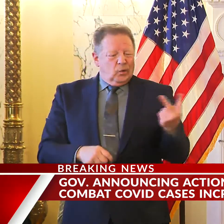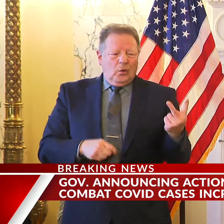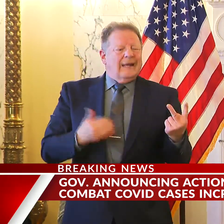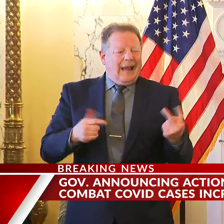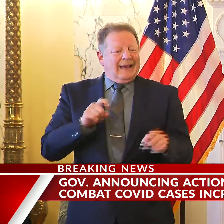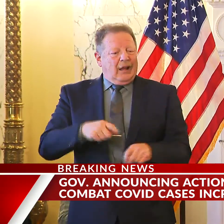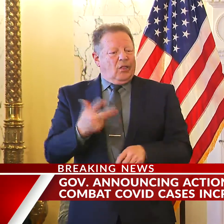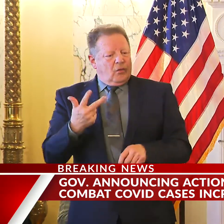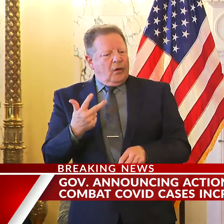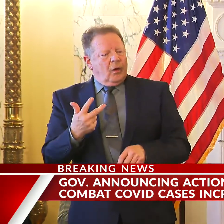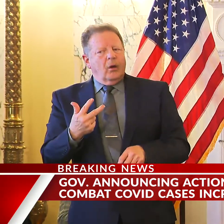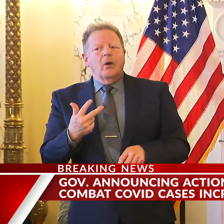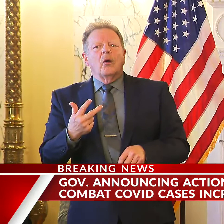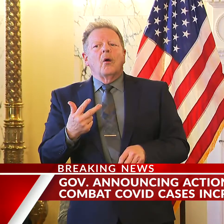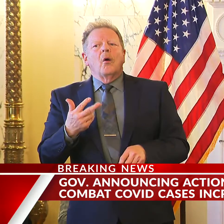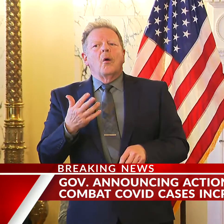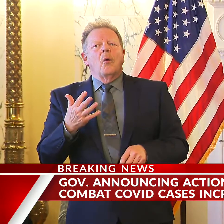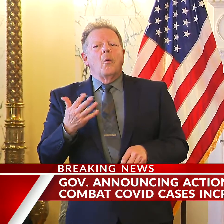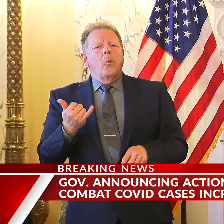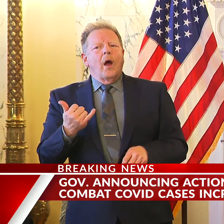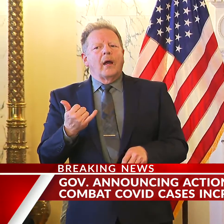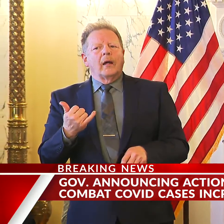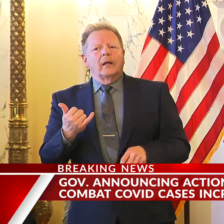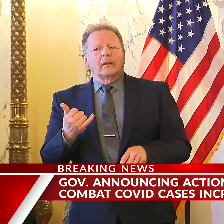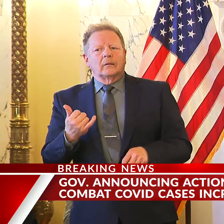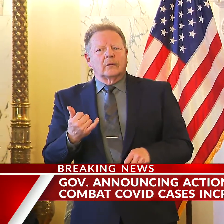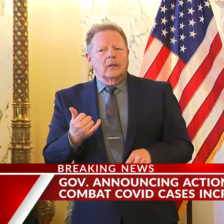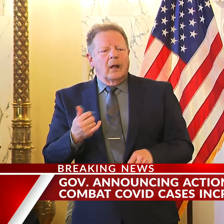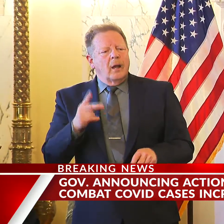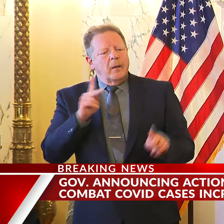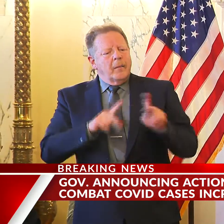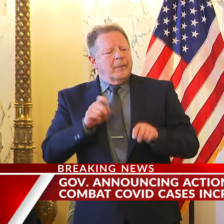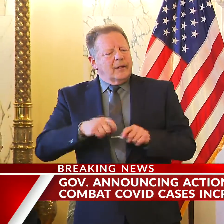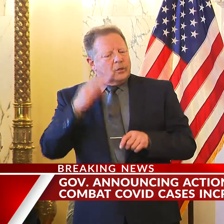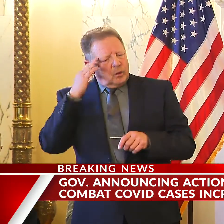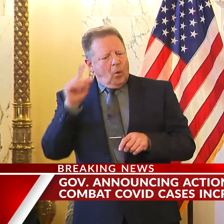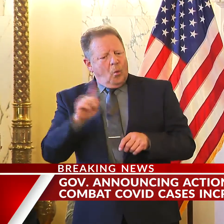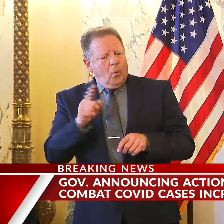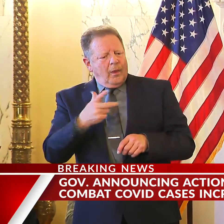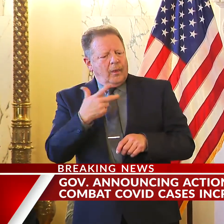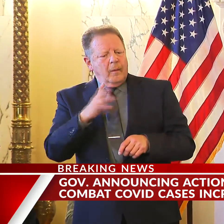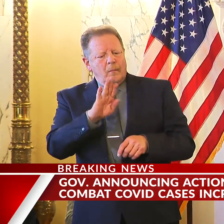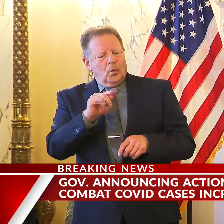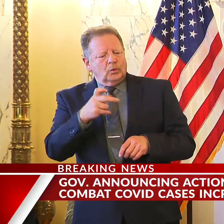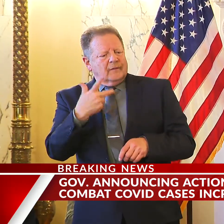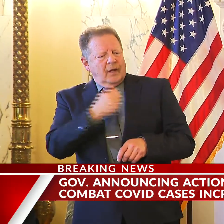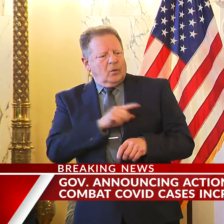END OF THE CONFERENCE CRUCIAL TO TO KEEP PEOPLE SAFE THAT YOU NEED ALL 3 DOSES. WHY NOT REOPEN THE MASS